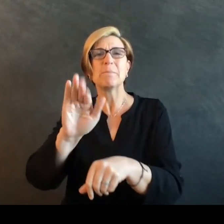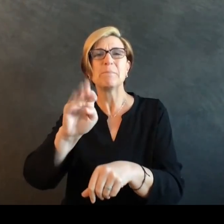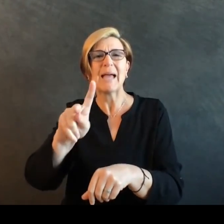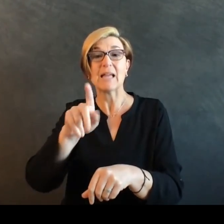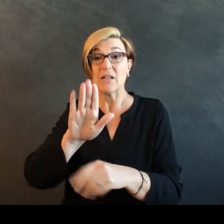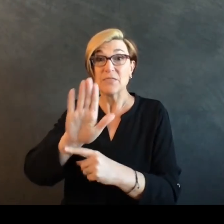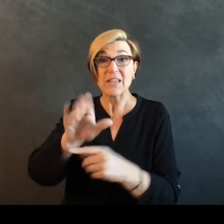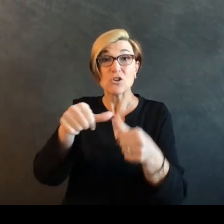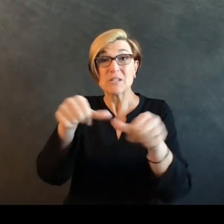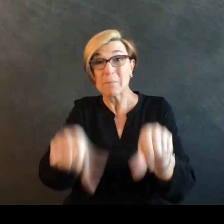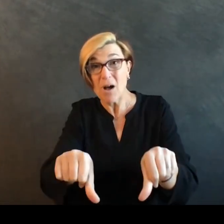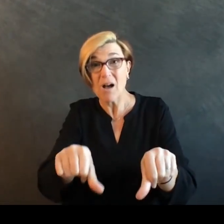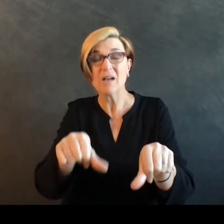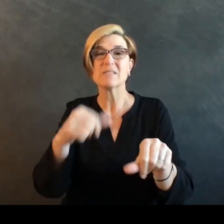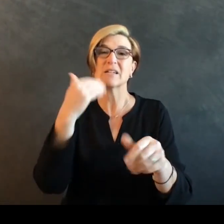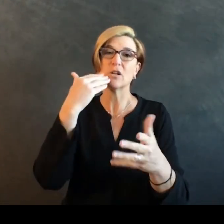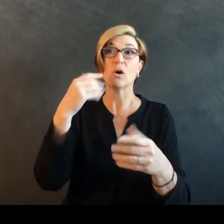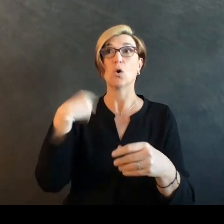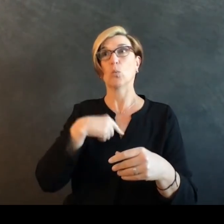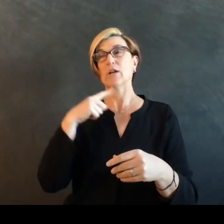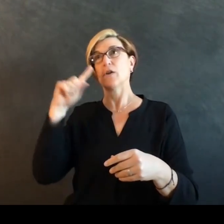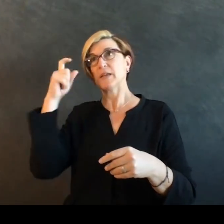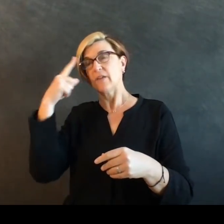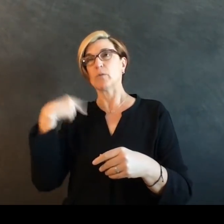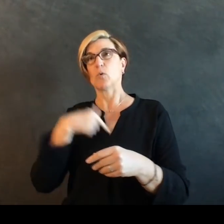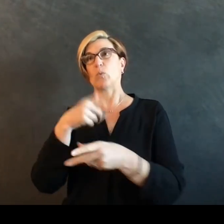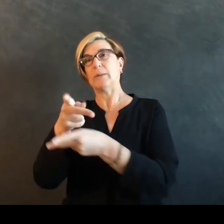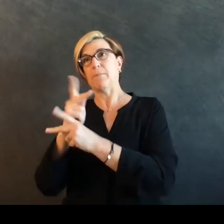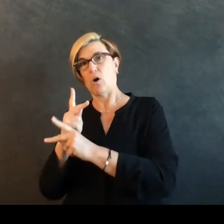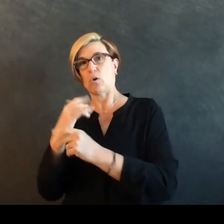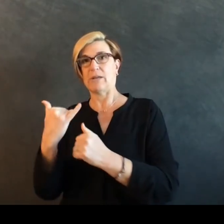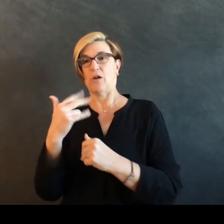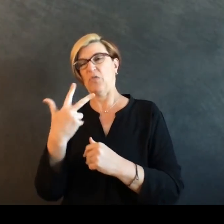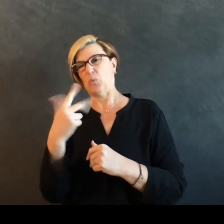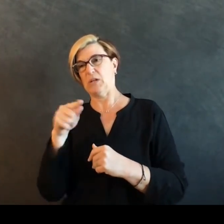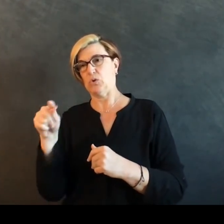government's borrowing at three or four basis points this is on average a 90-day